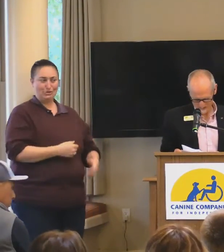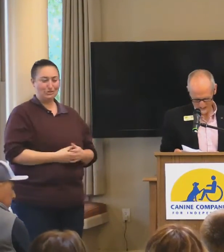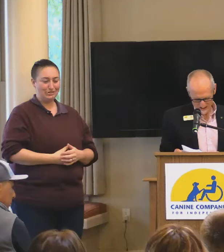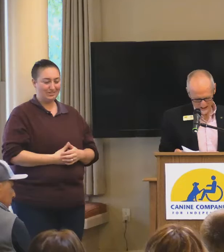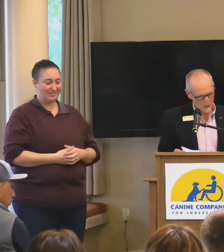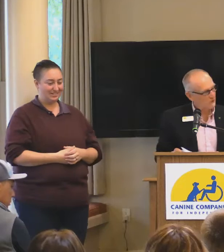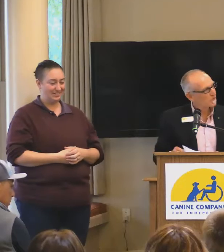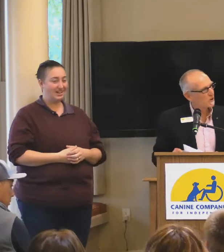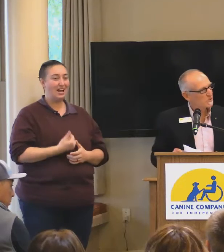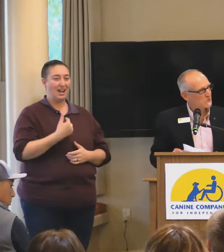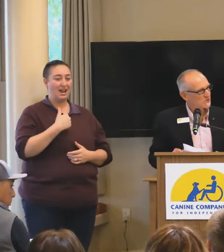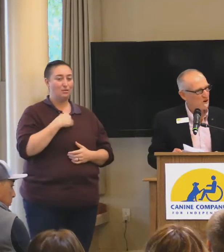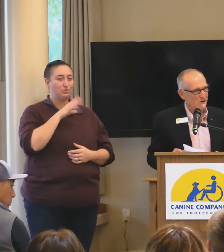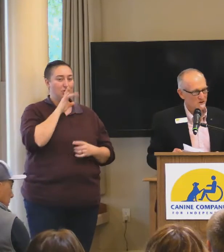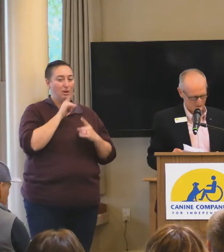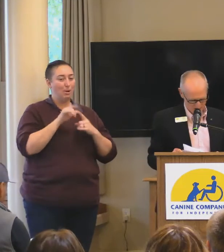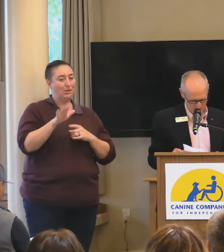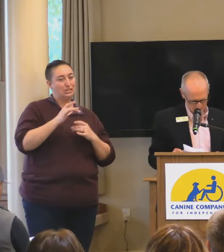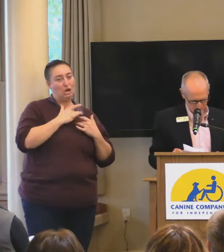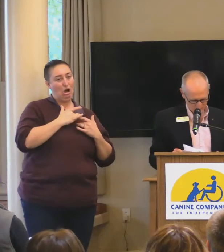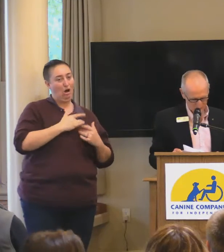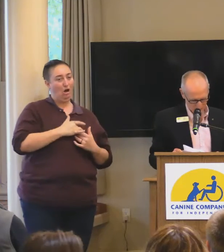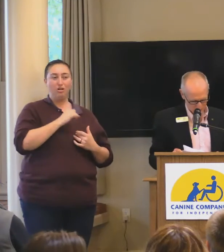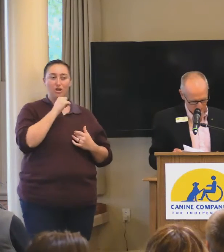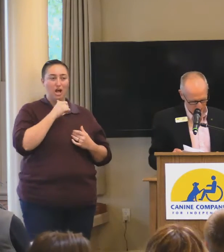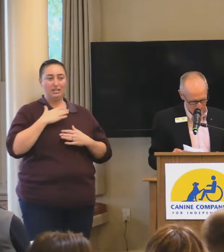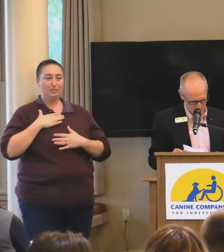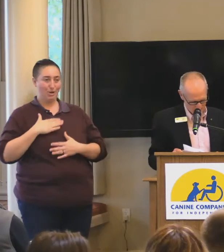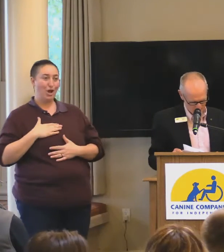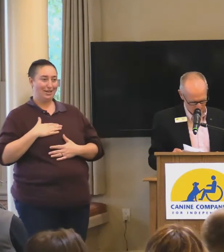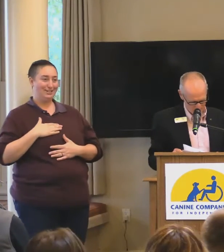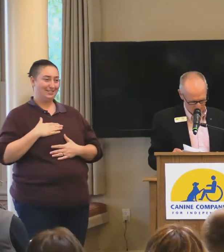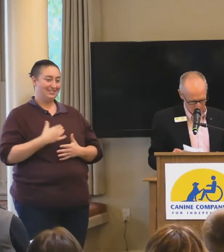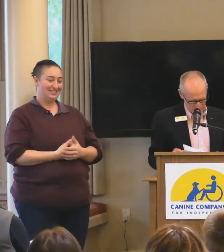. And I'm referring to his heart, not his physical size.